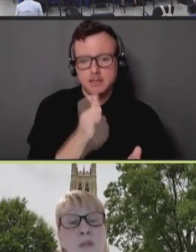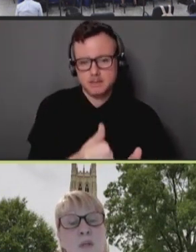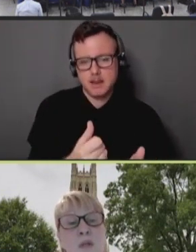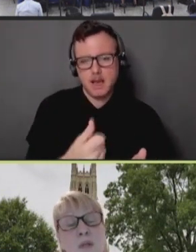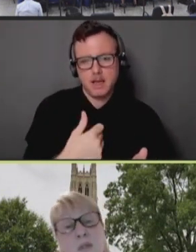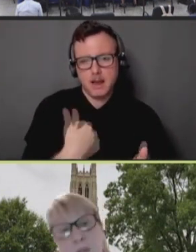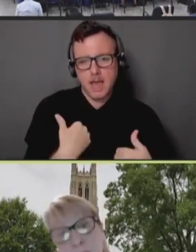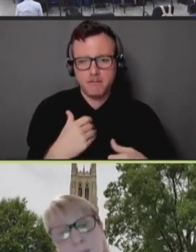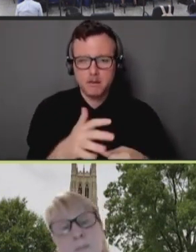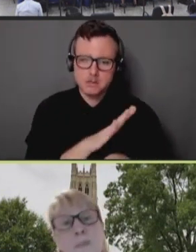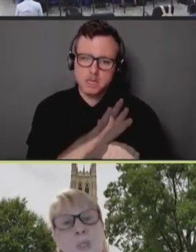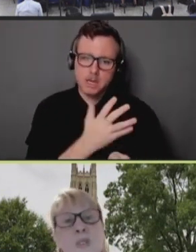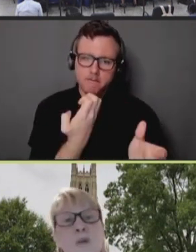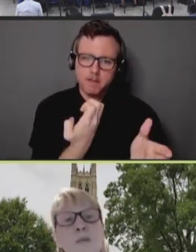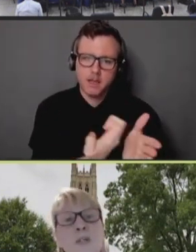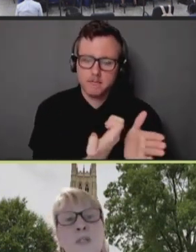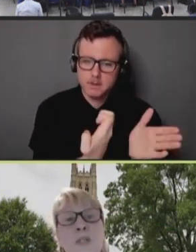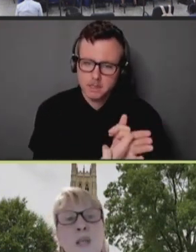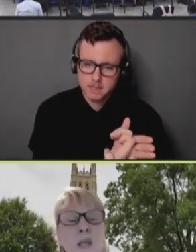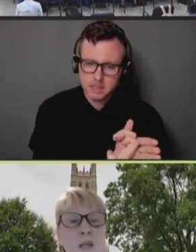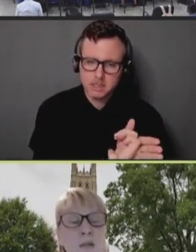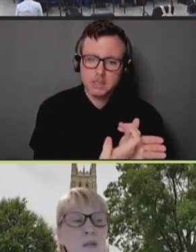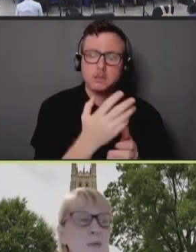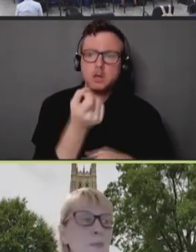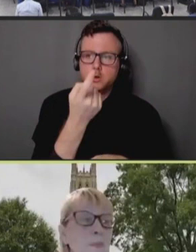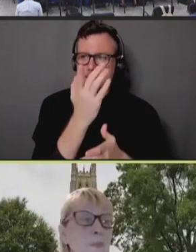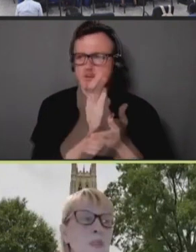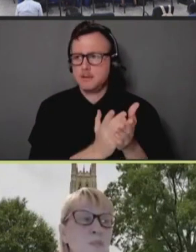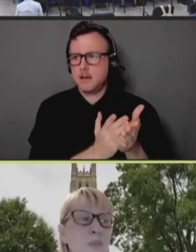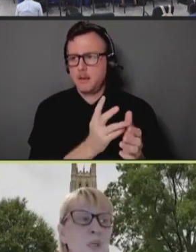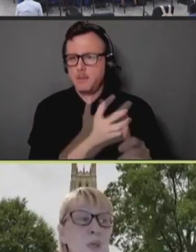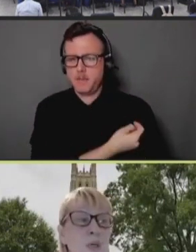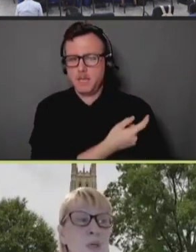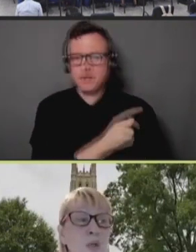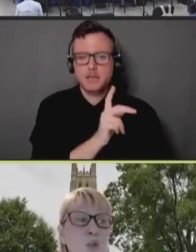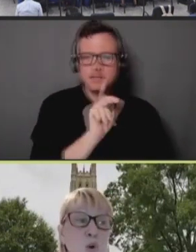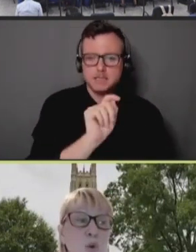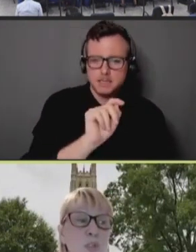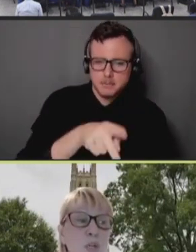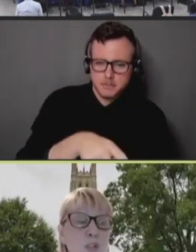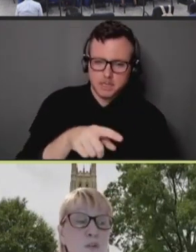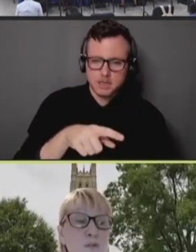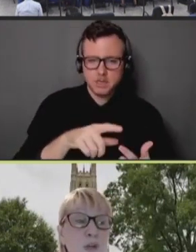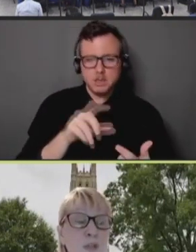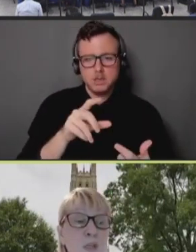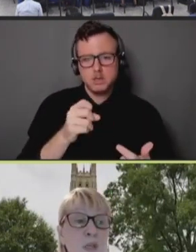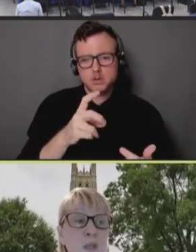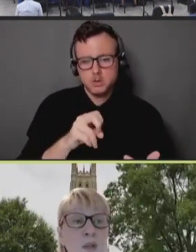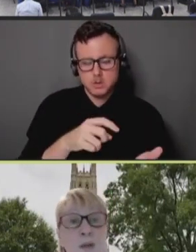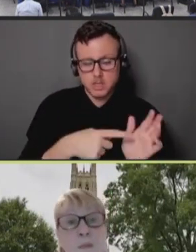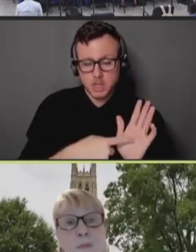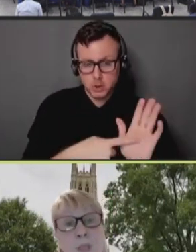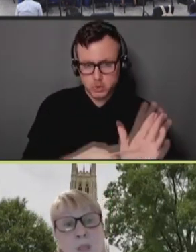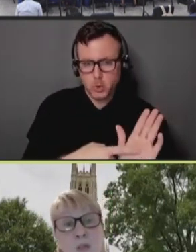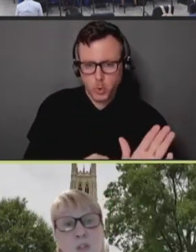sound vaccines like TDP have showed such effects in children like life vaccines are better,